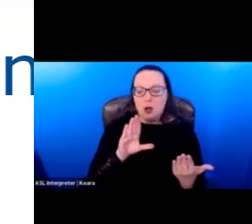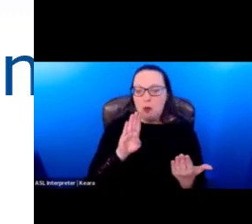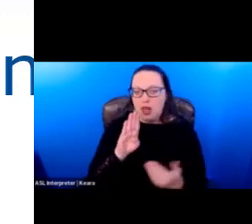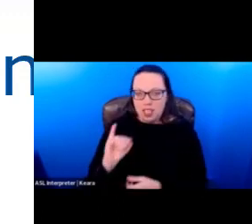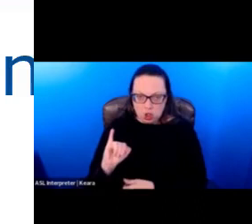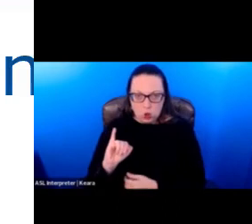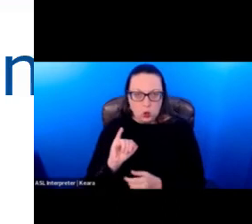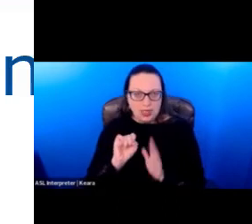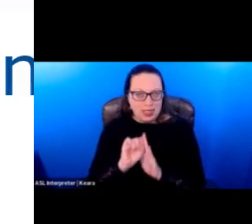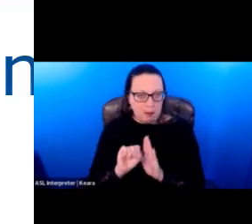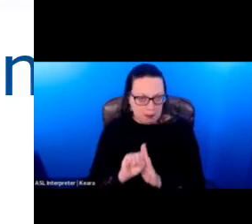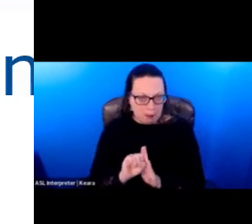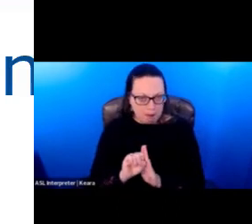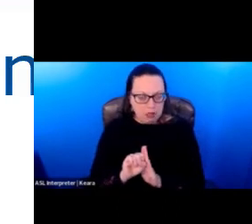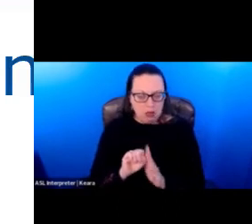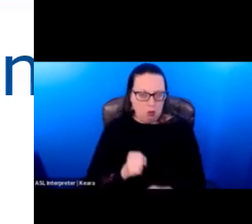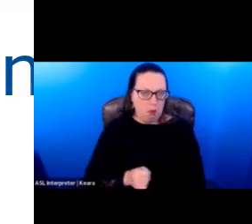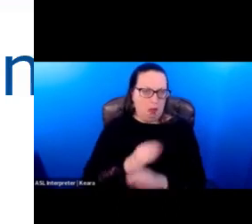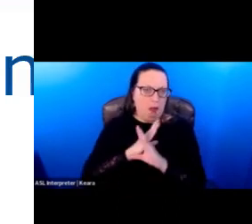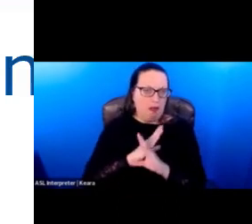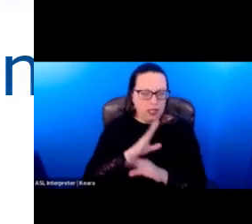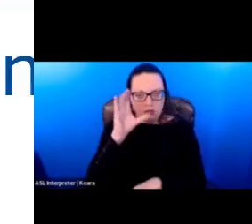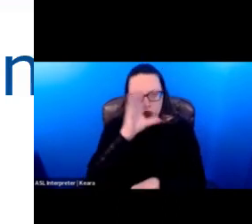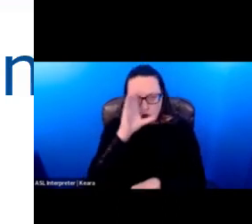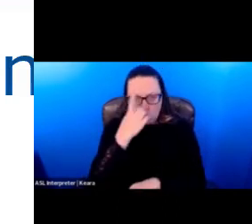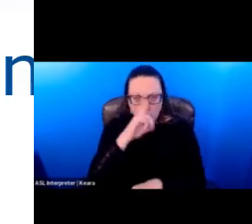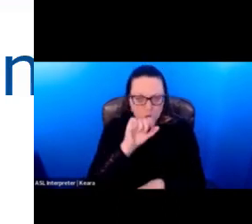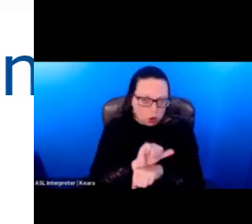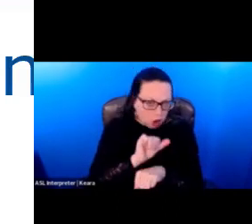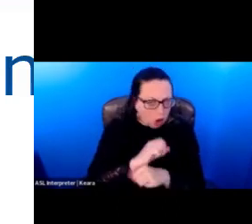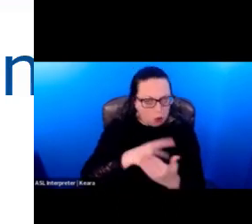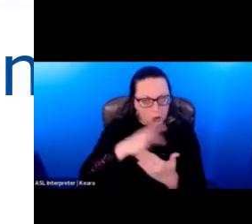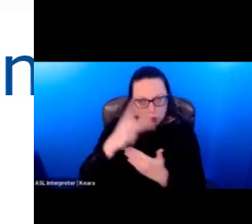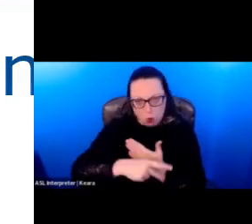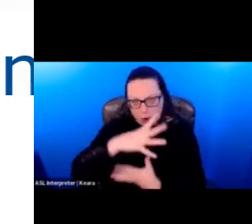participation or job search. One of the interesting things here is that some of the reasons